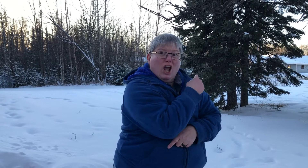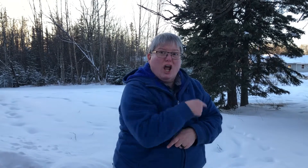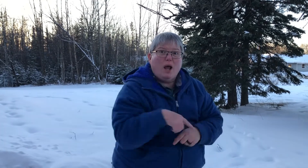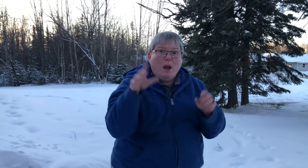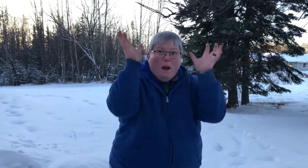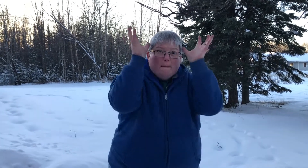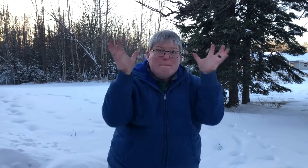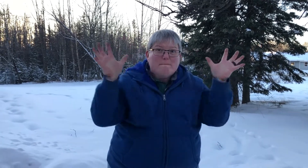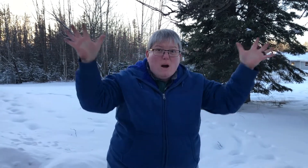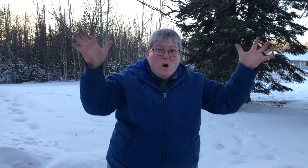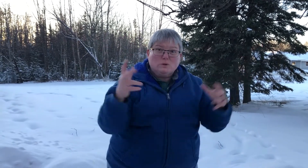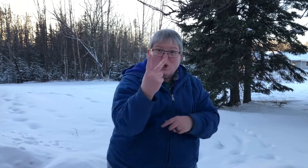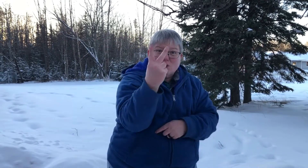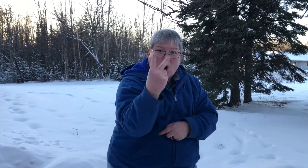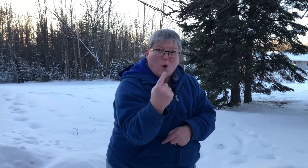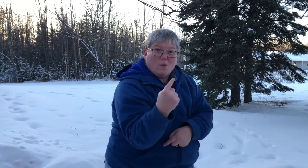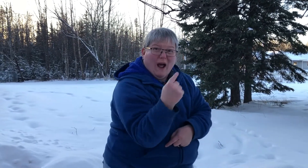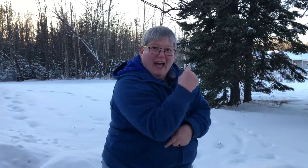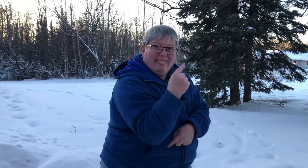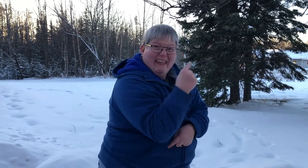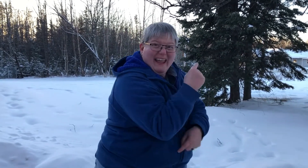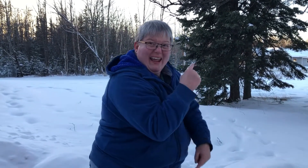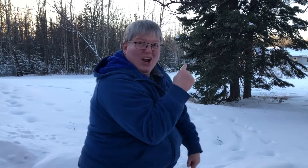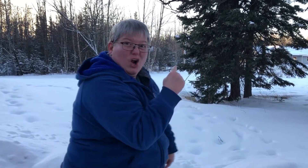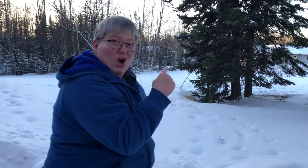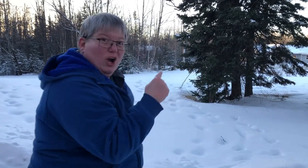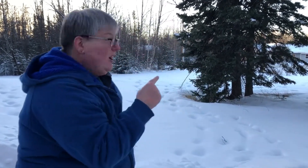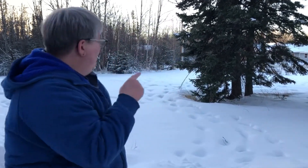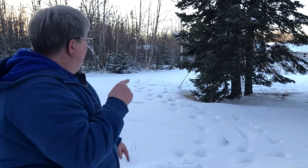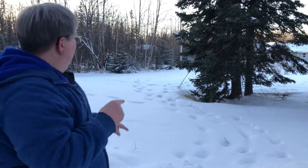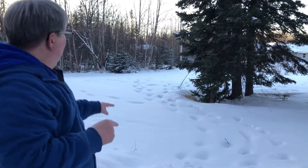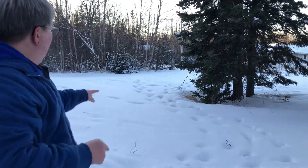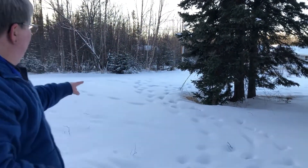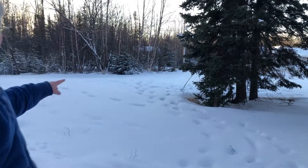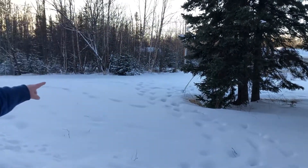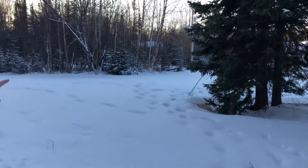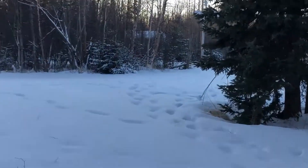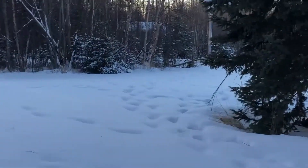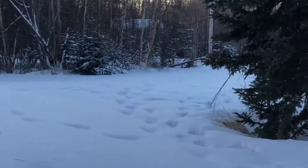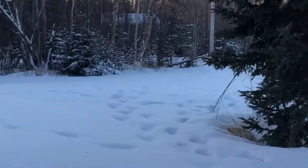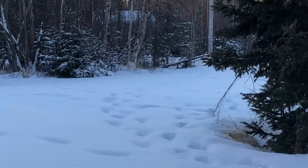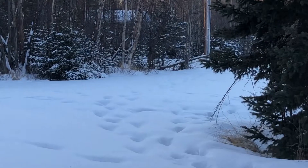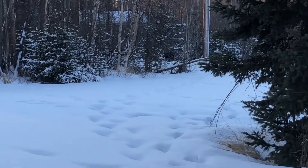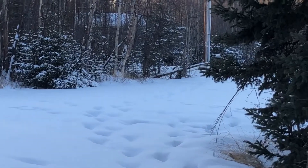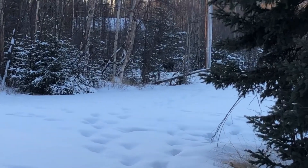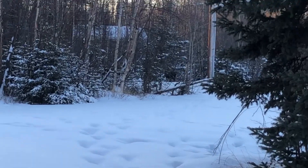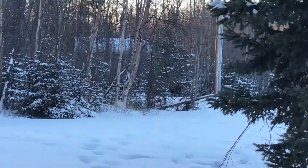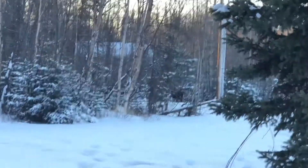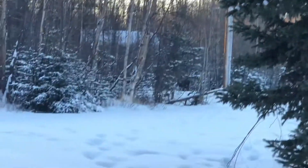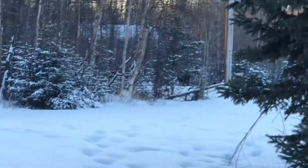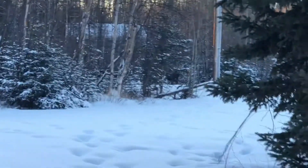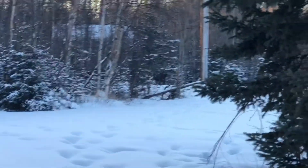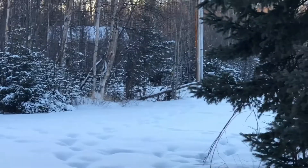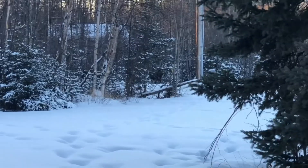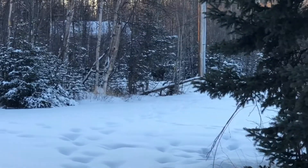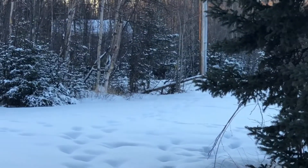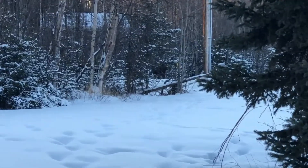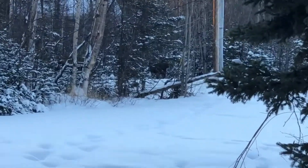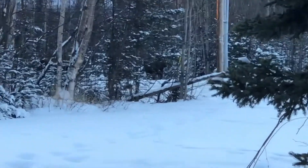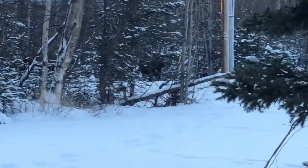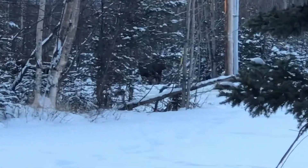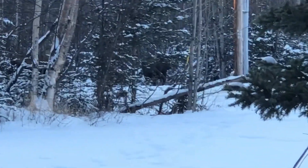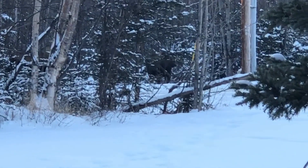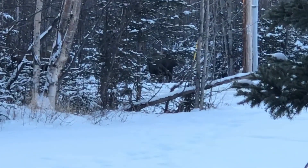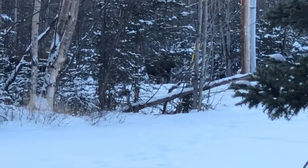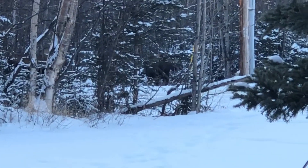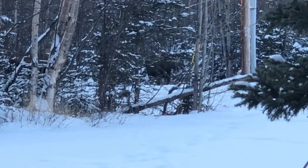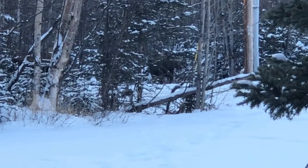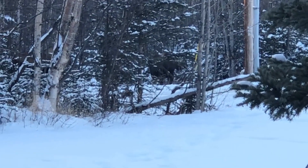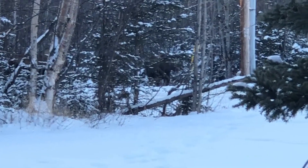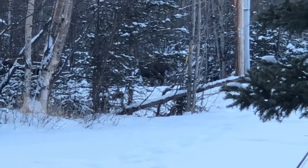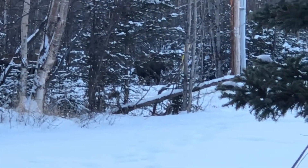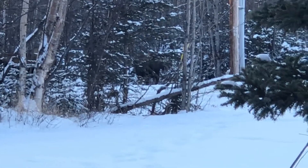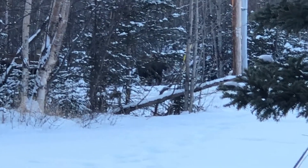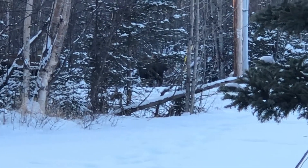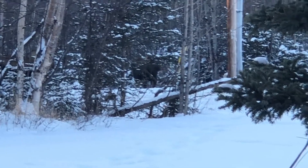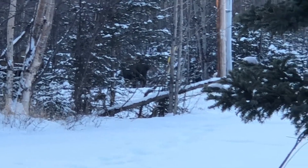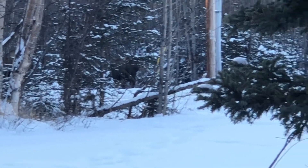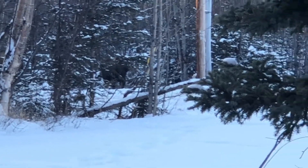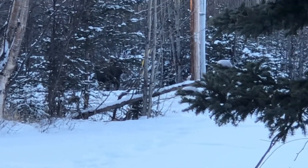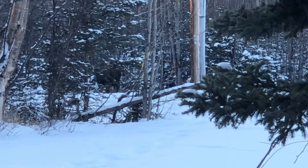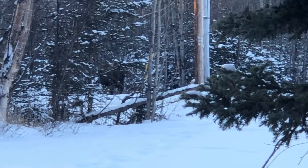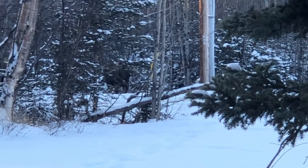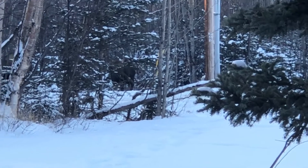Look over here! There's moose! There's two of them, over there!